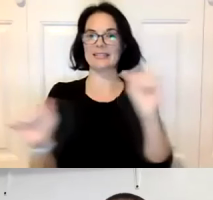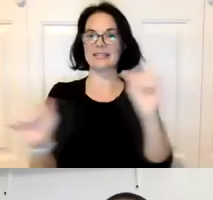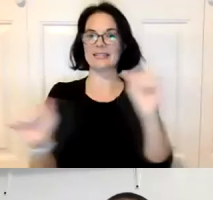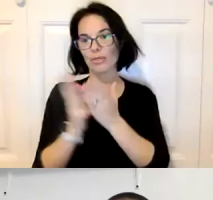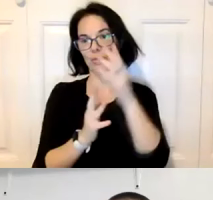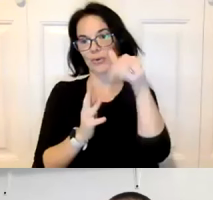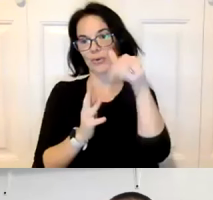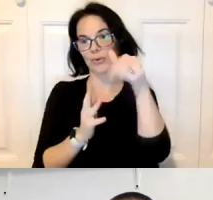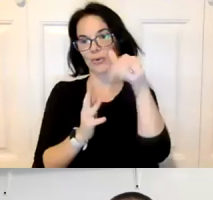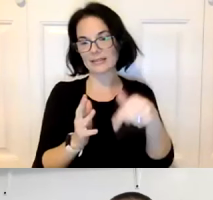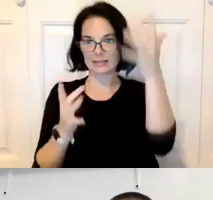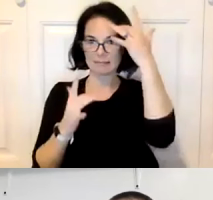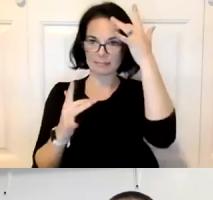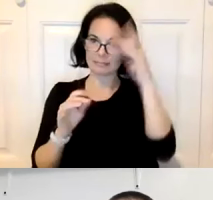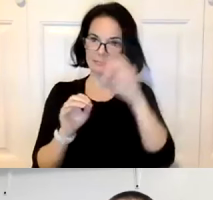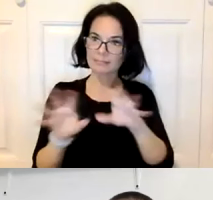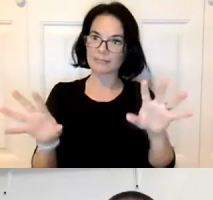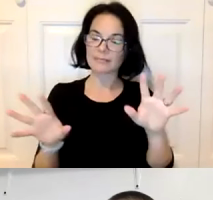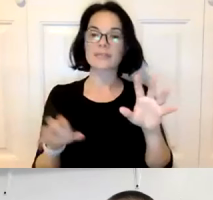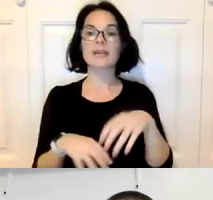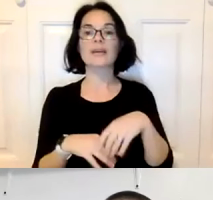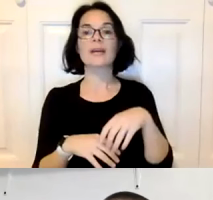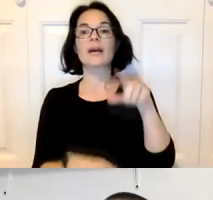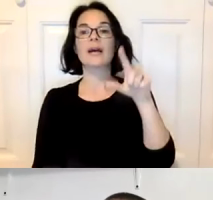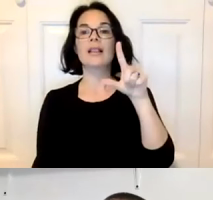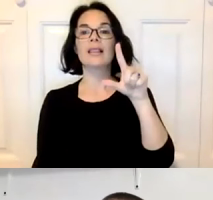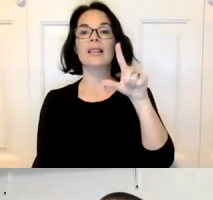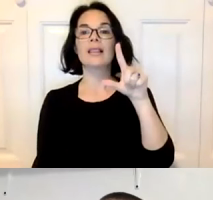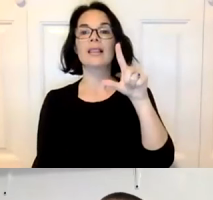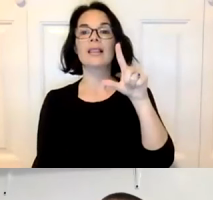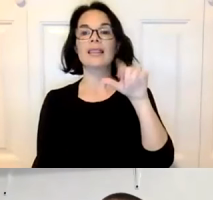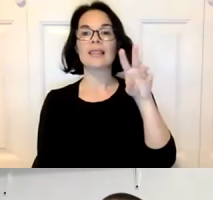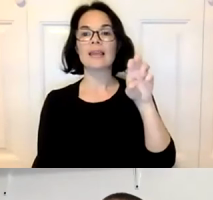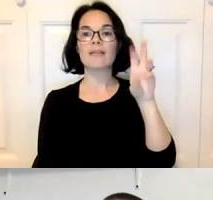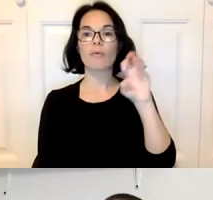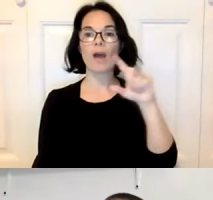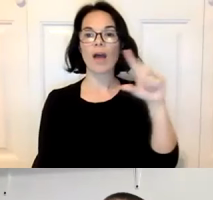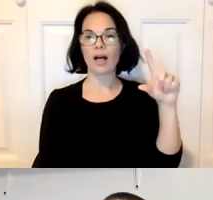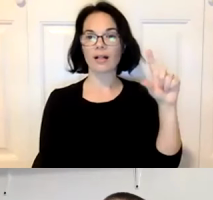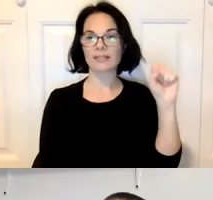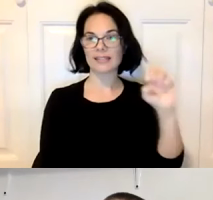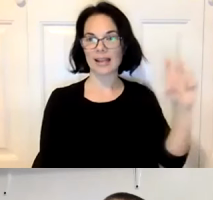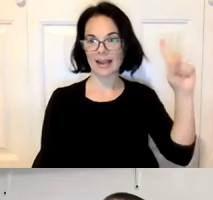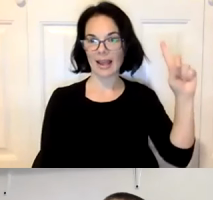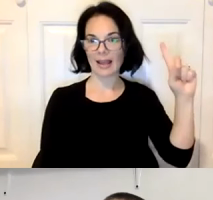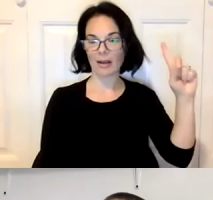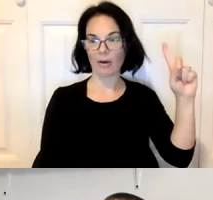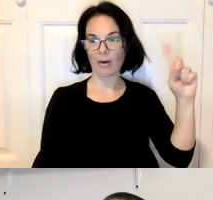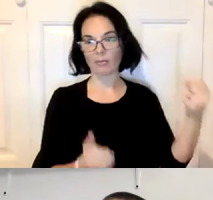We are funded by Live Well San Diego. They have